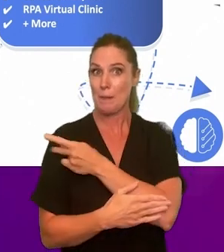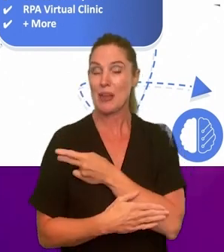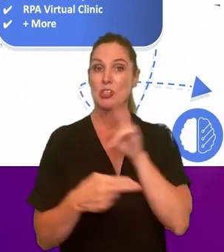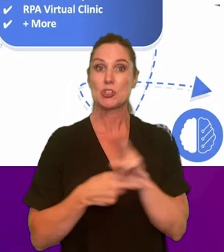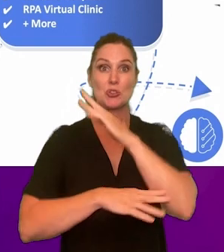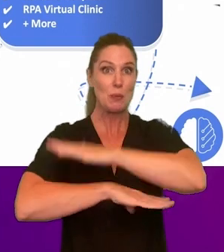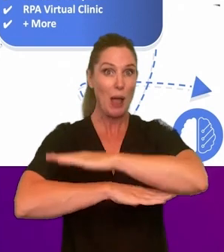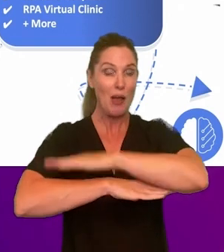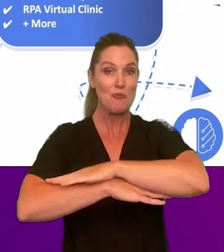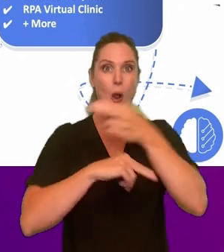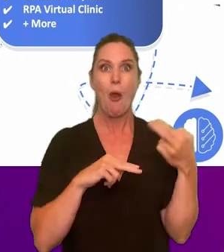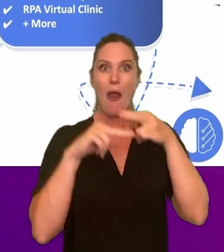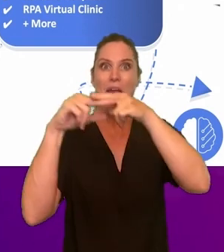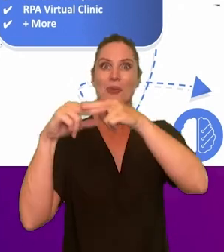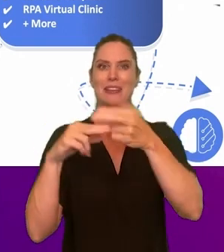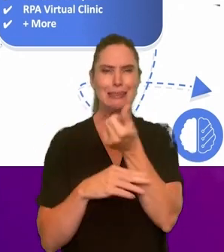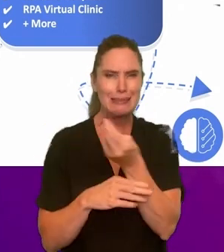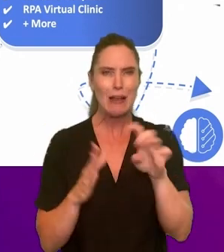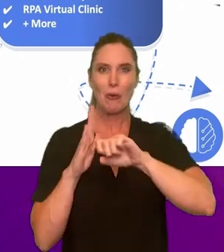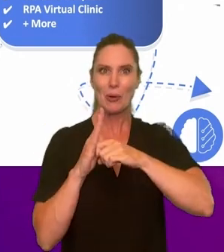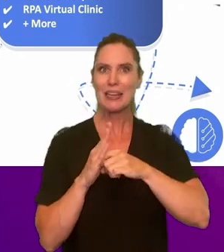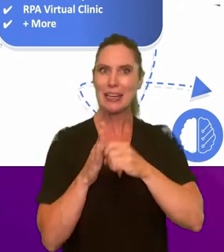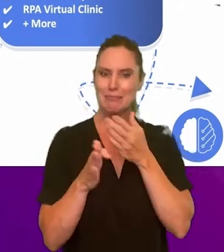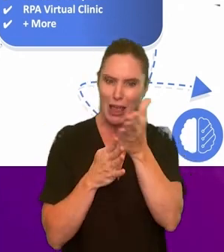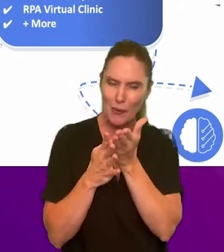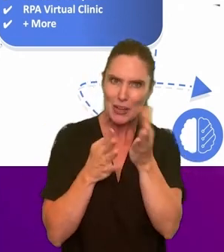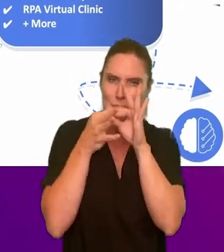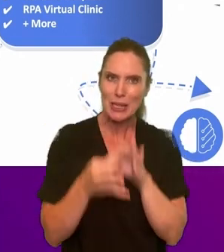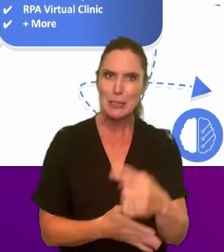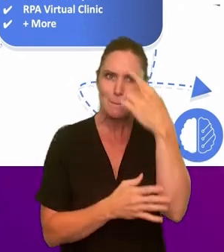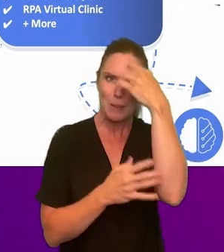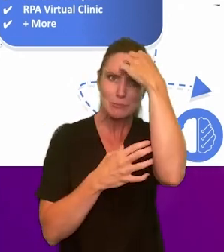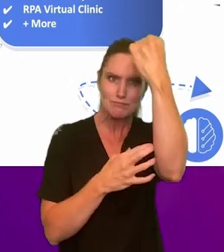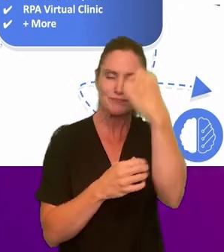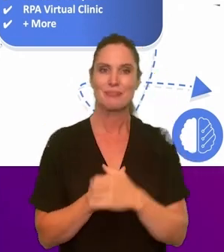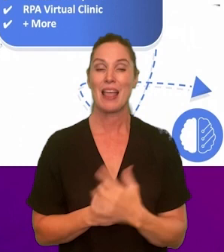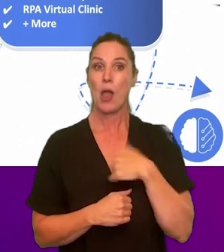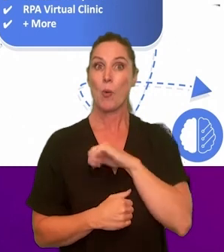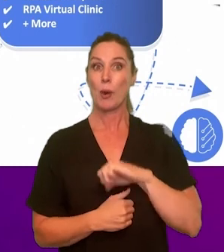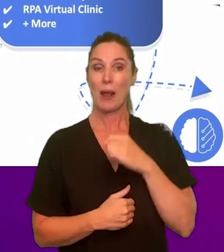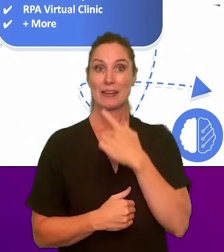increased in several key areas related to memory. And we are proud to say that major hospitals,